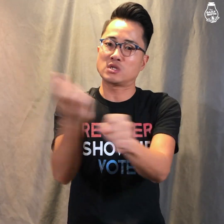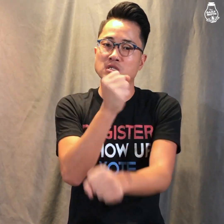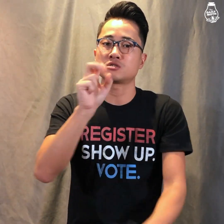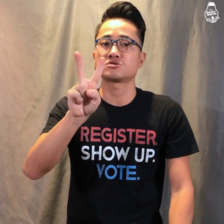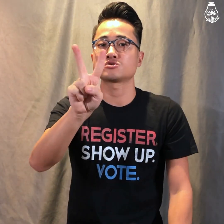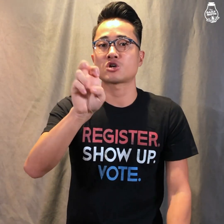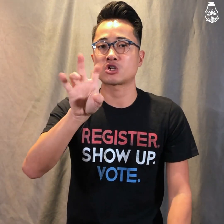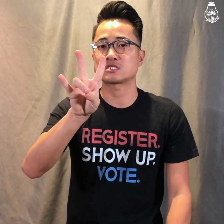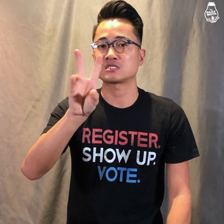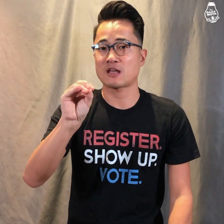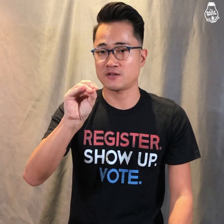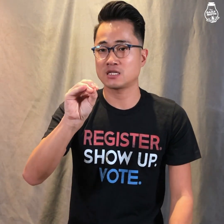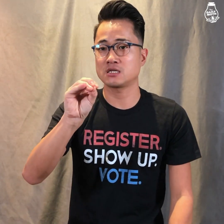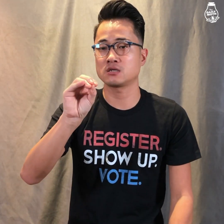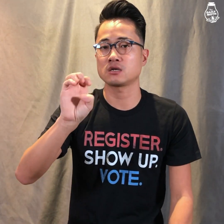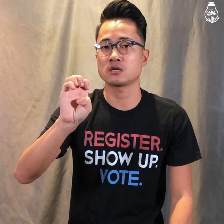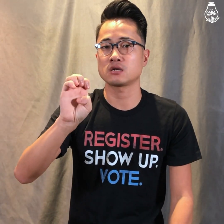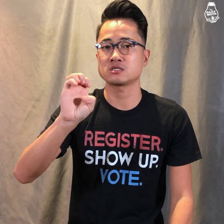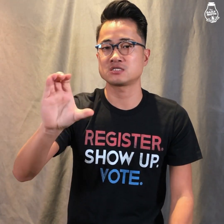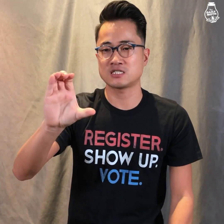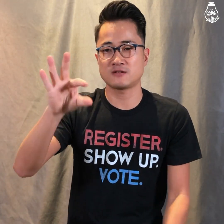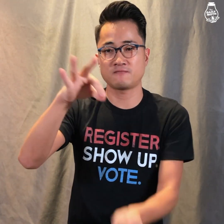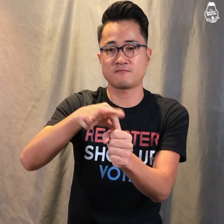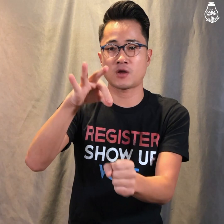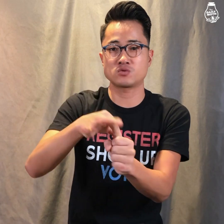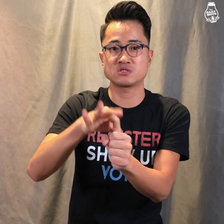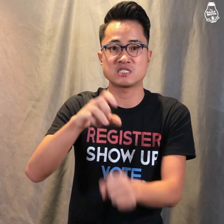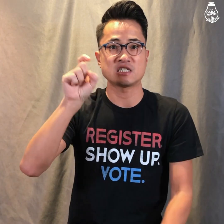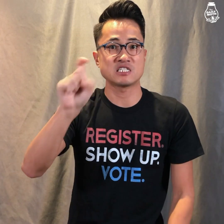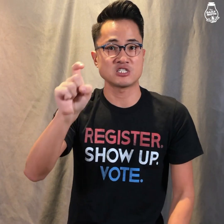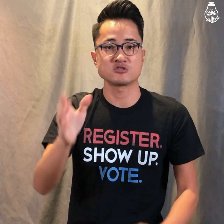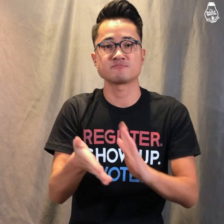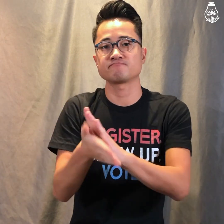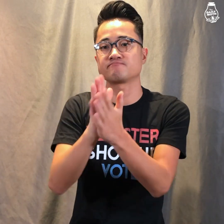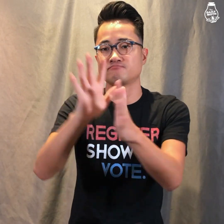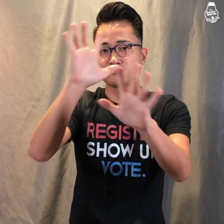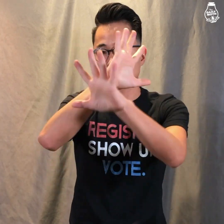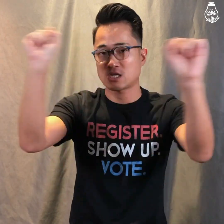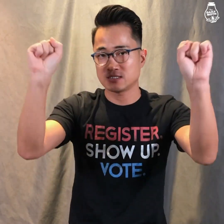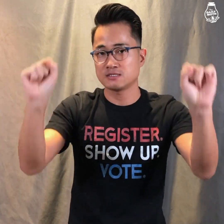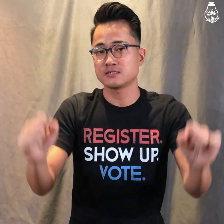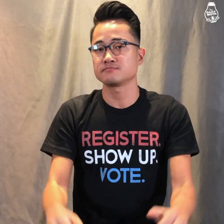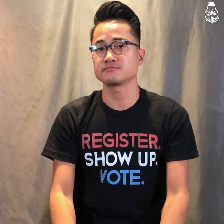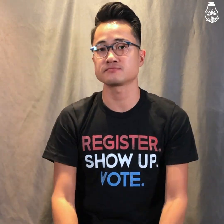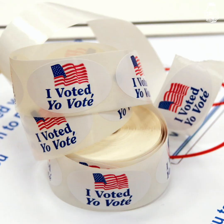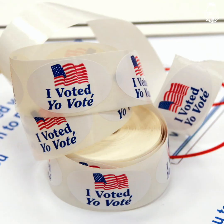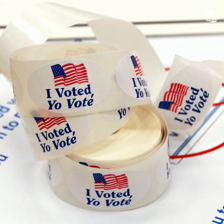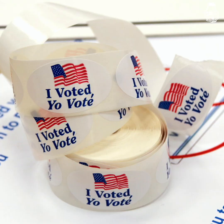the 270 electoral votes needed to be president.